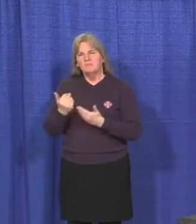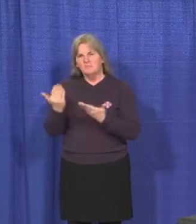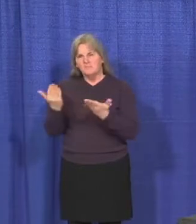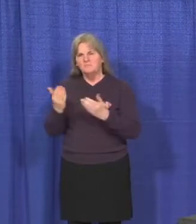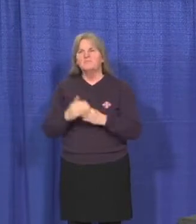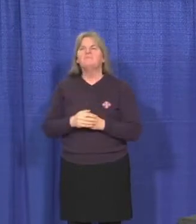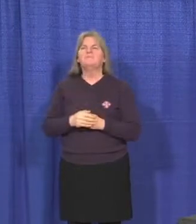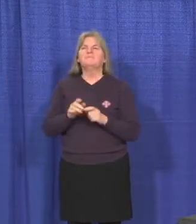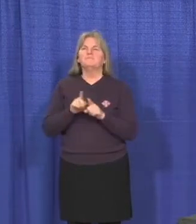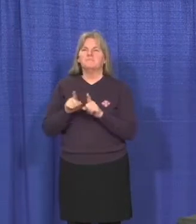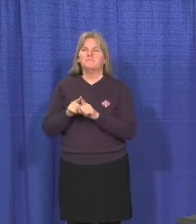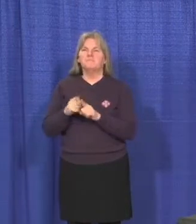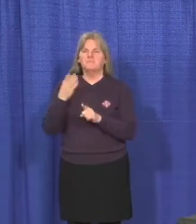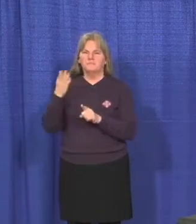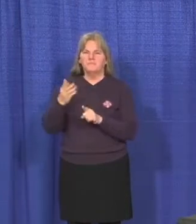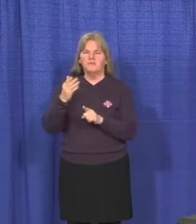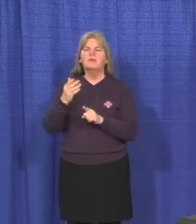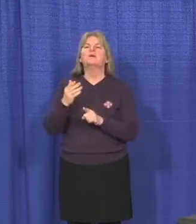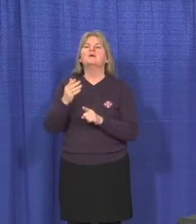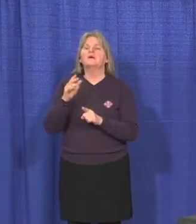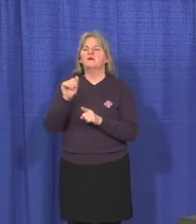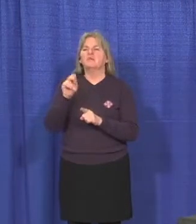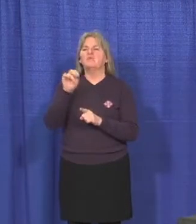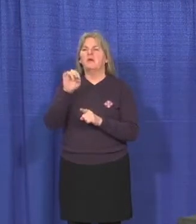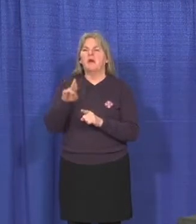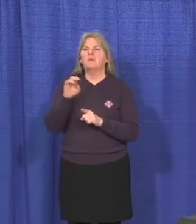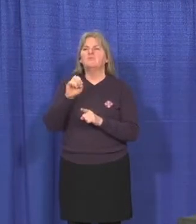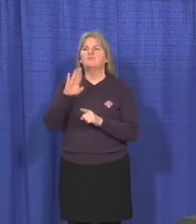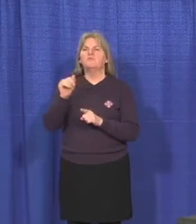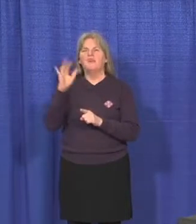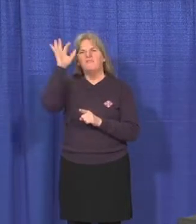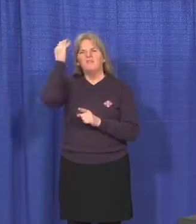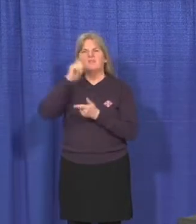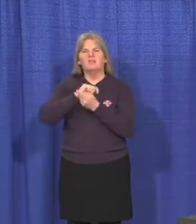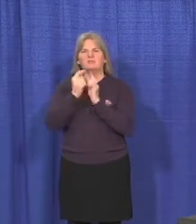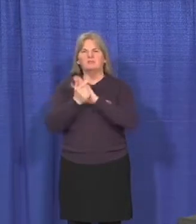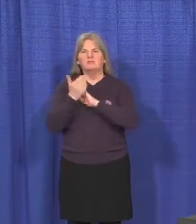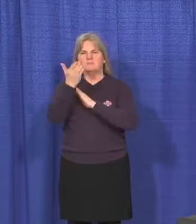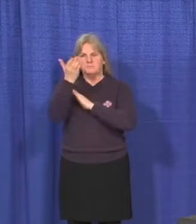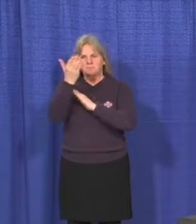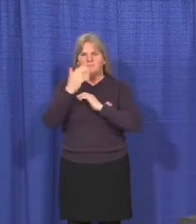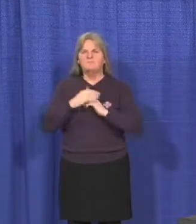interpretation and we are also joined by Andre Bourcier from French languages who will